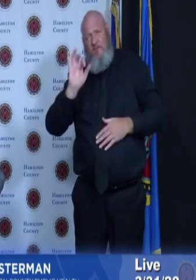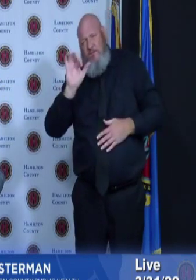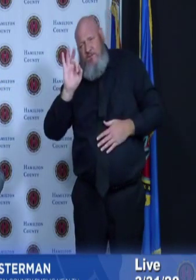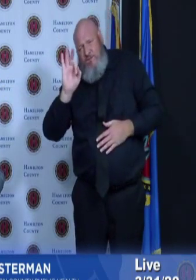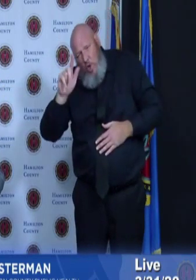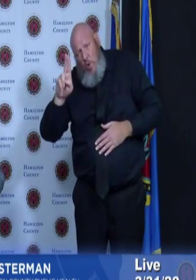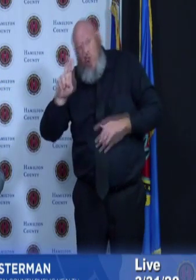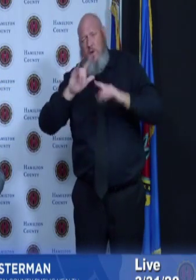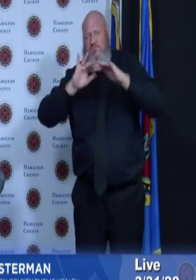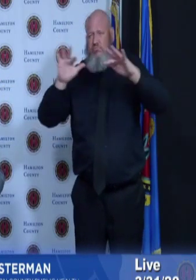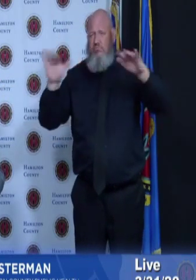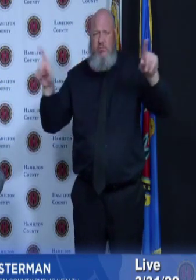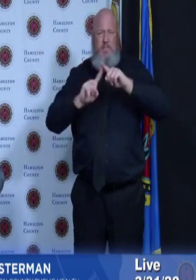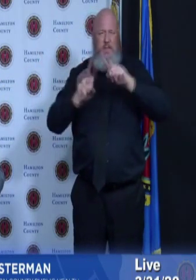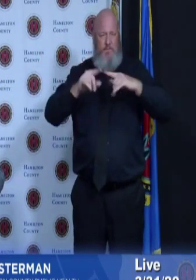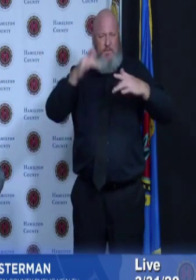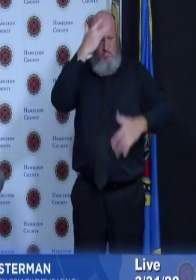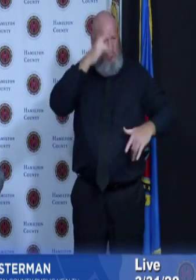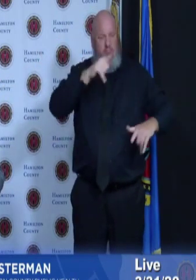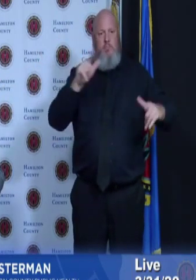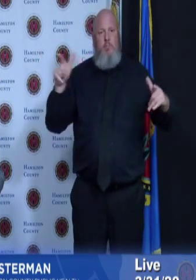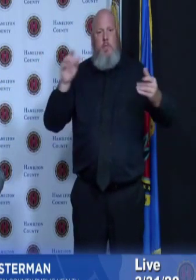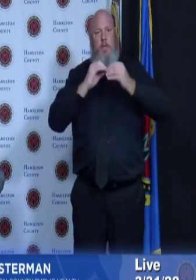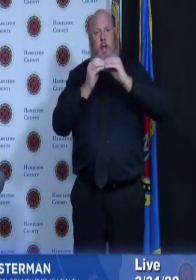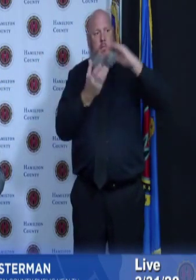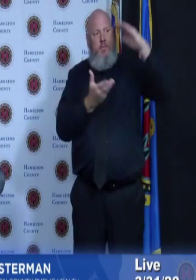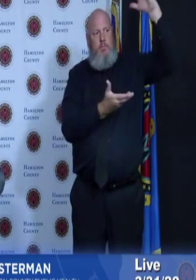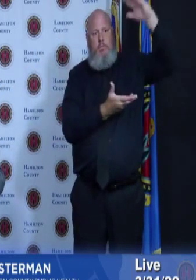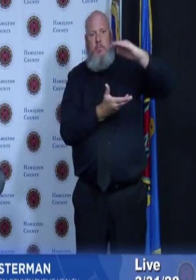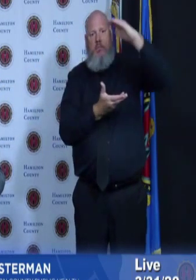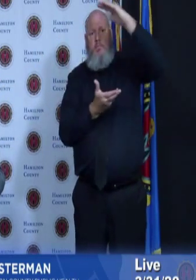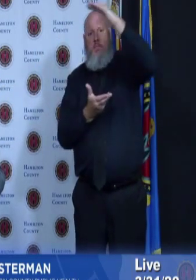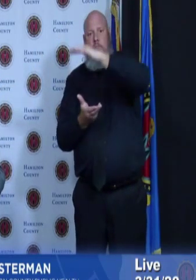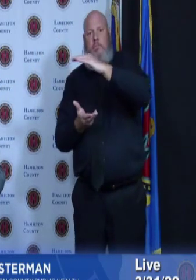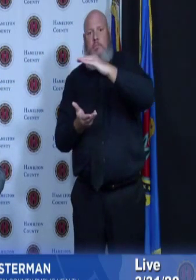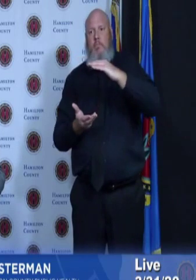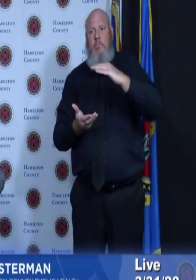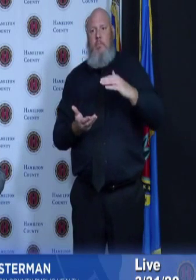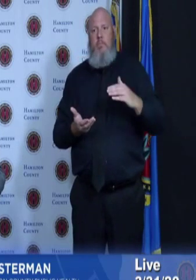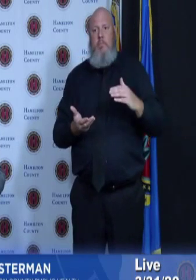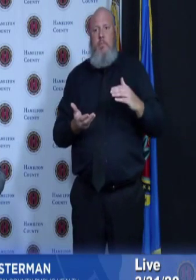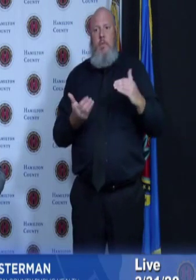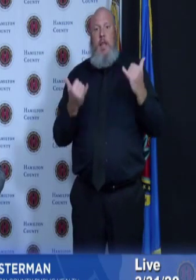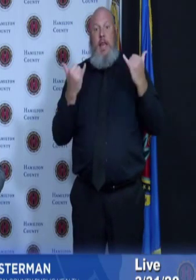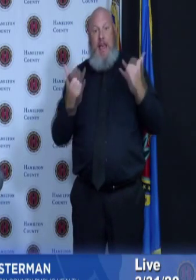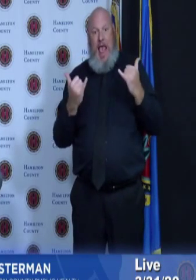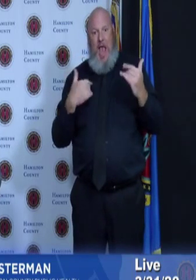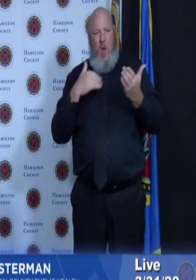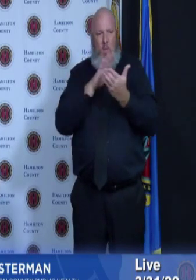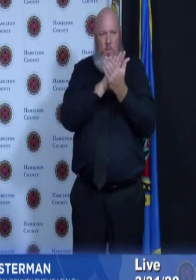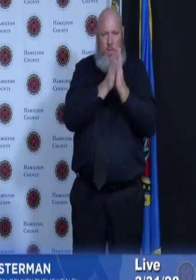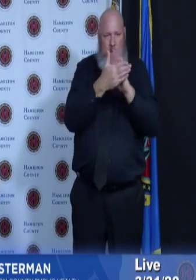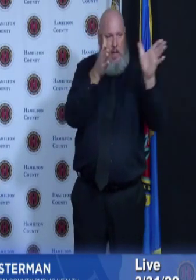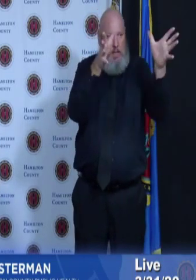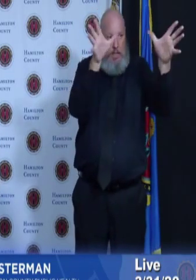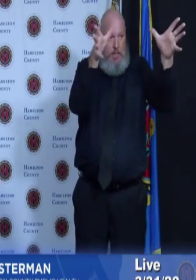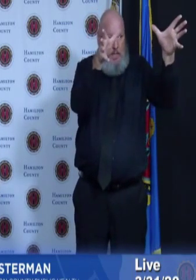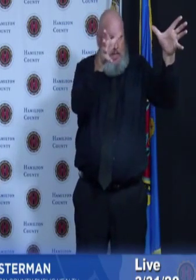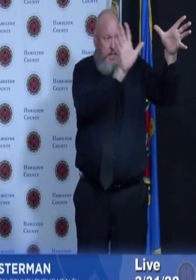about building additional capacity and some of those hospital systems are already in those dialogues and figuring out what next steps need to happen all